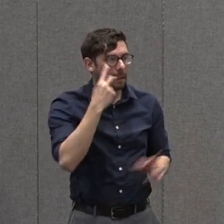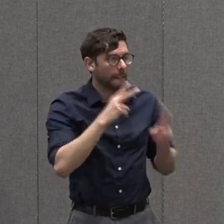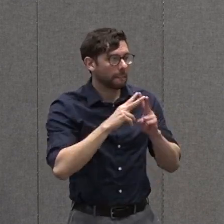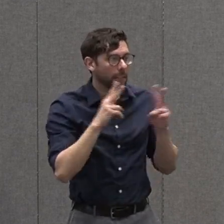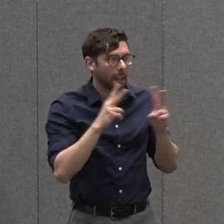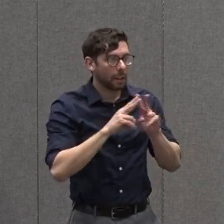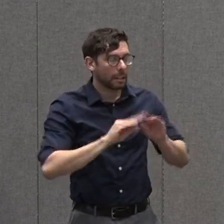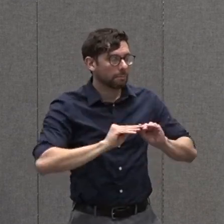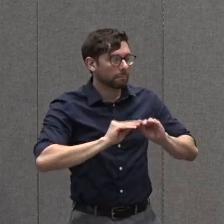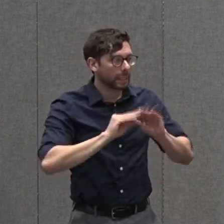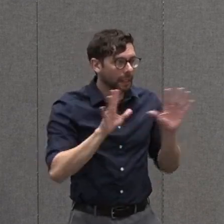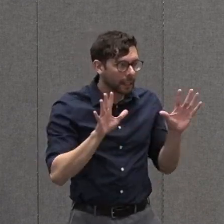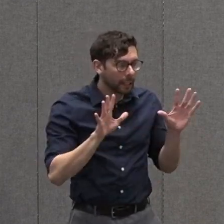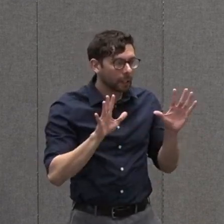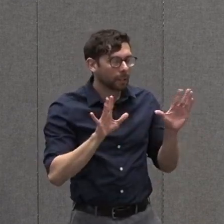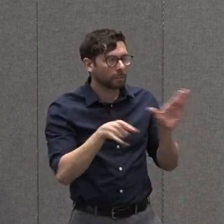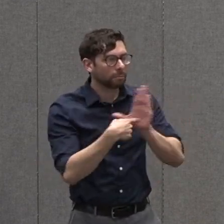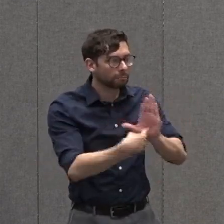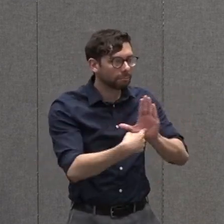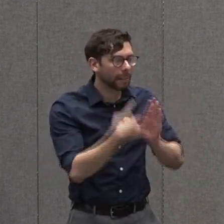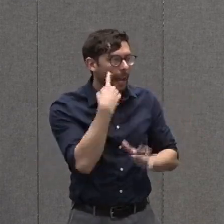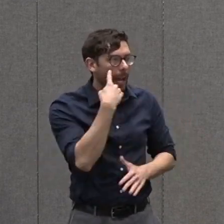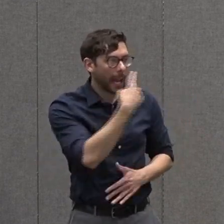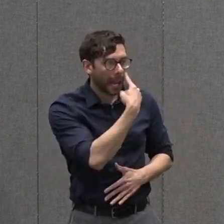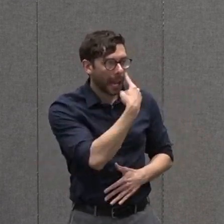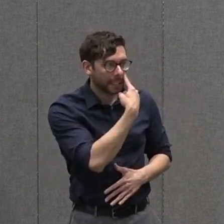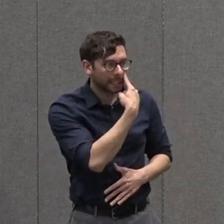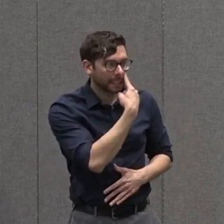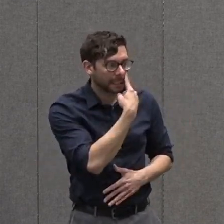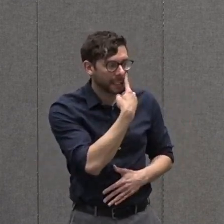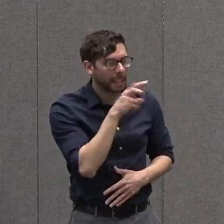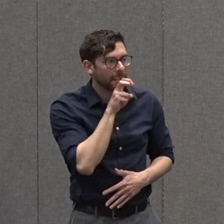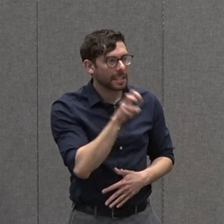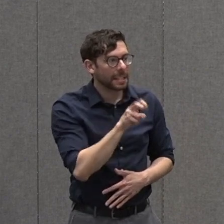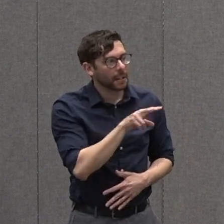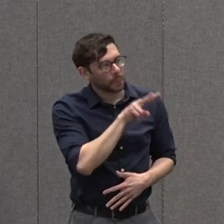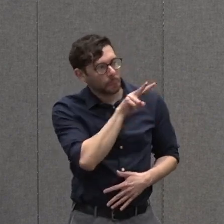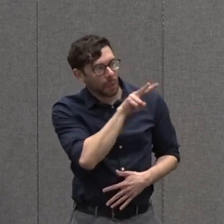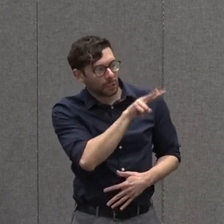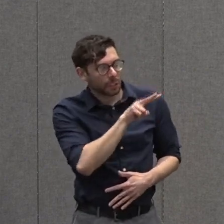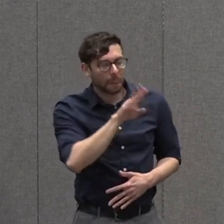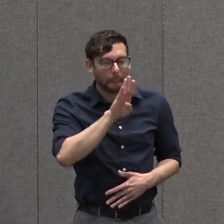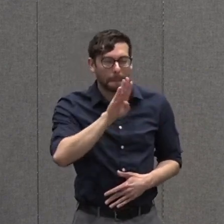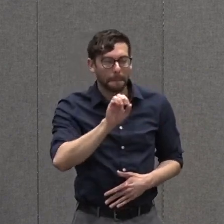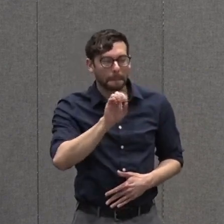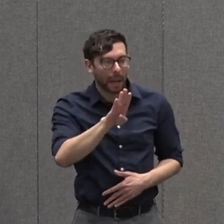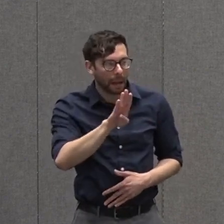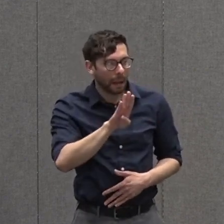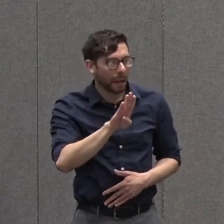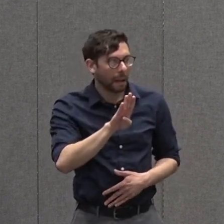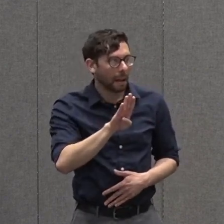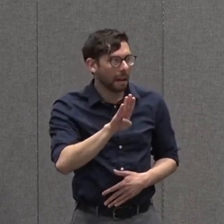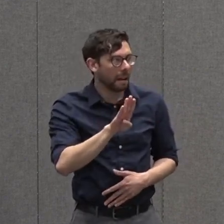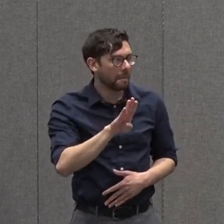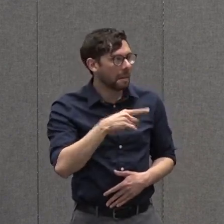She's looking back over here, she's watching Wrangler Bob, not quite sure what she's got on her mind right now, but.